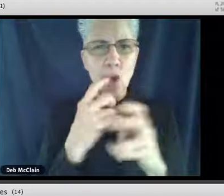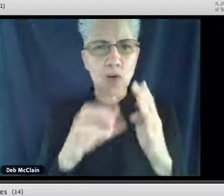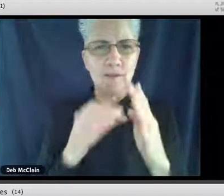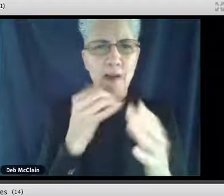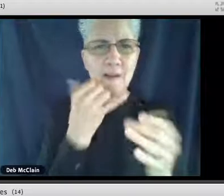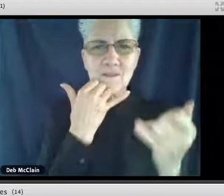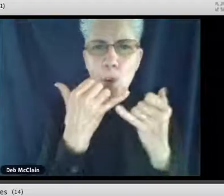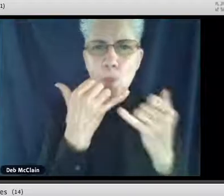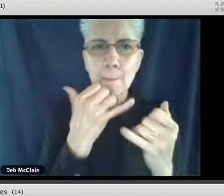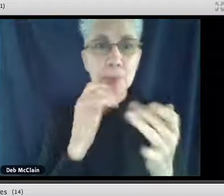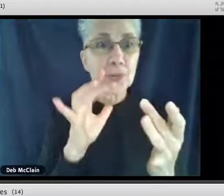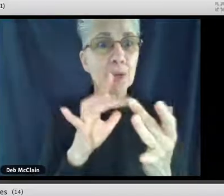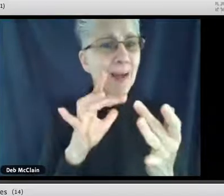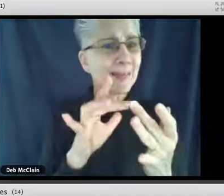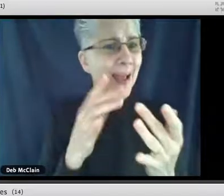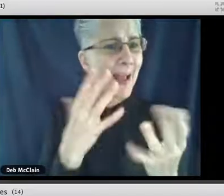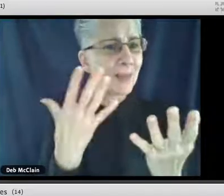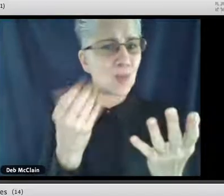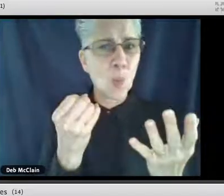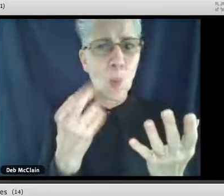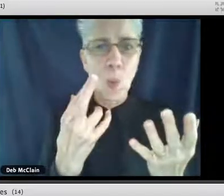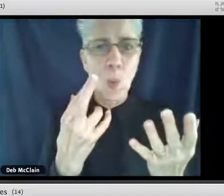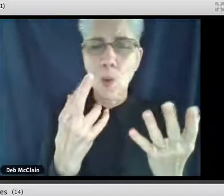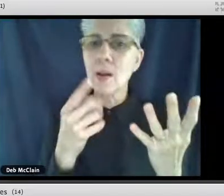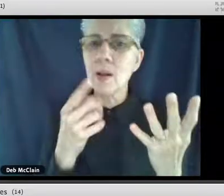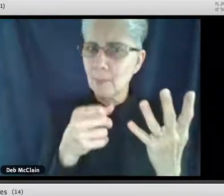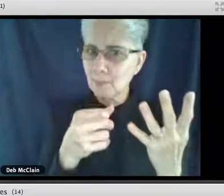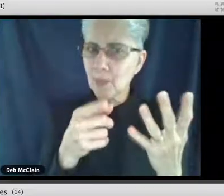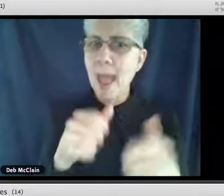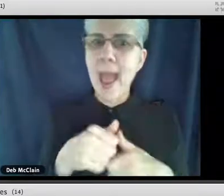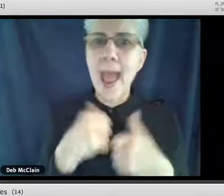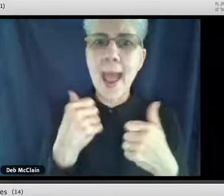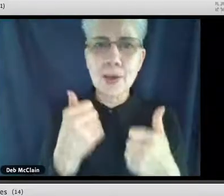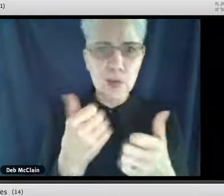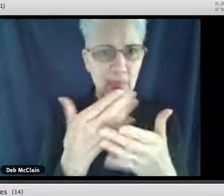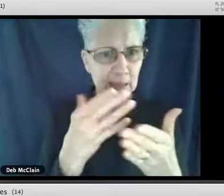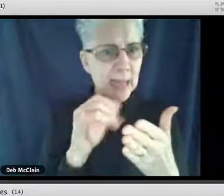or contacts or addresses and things like that for libraries.